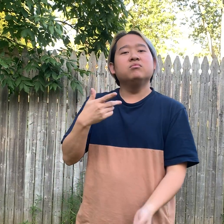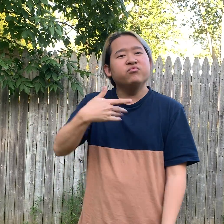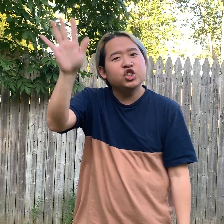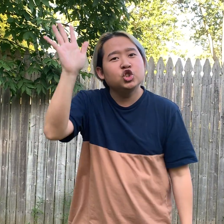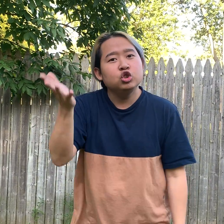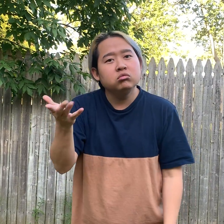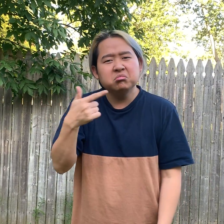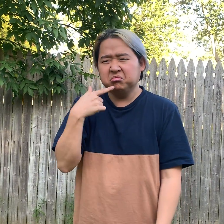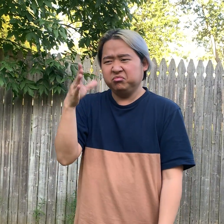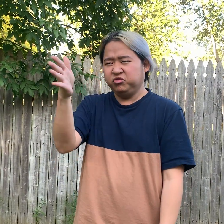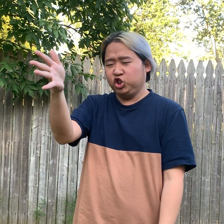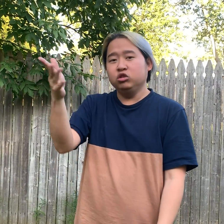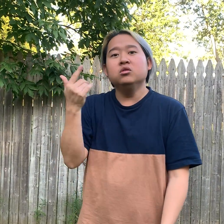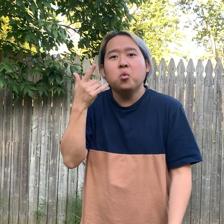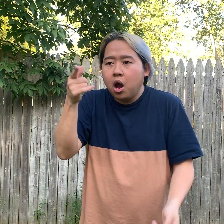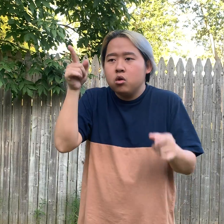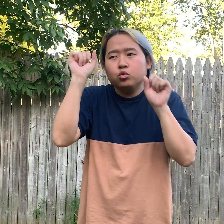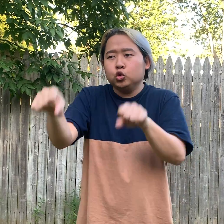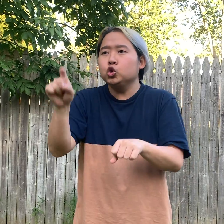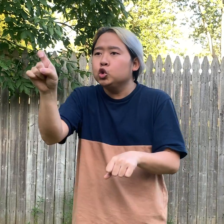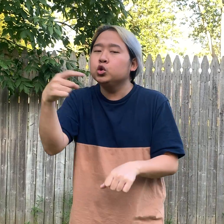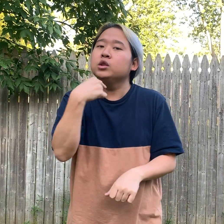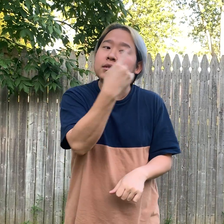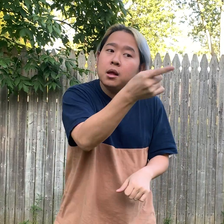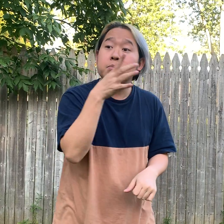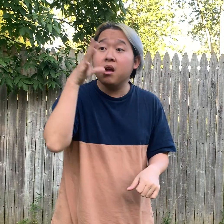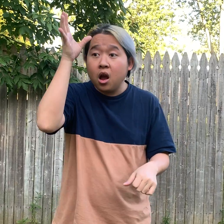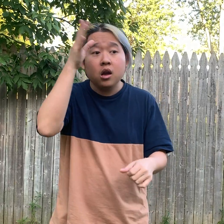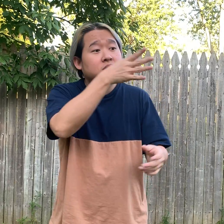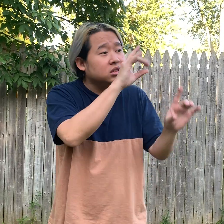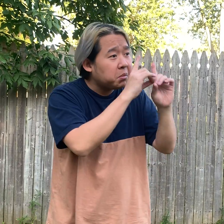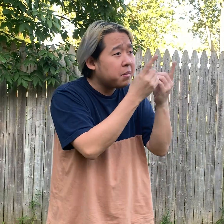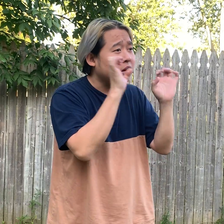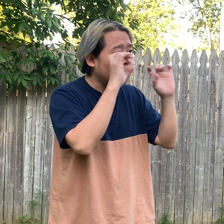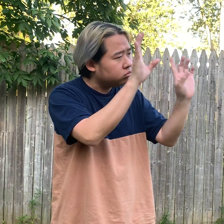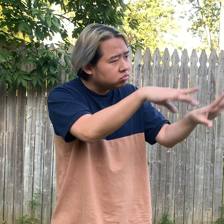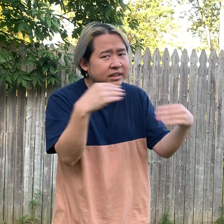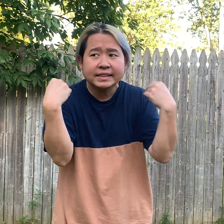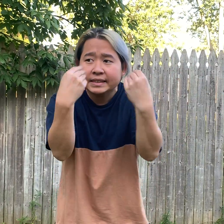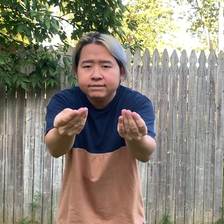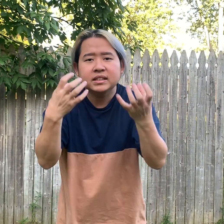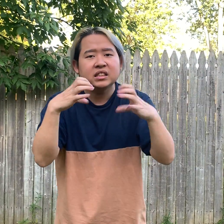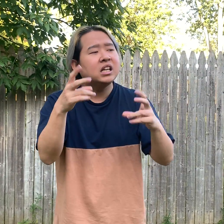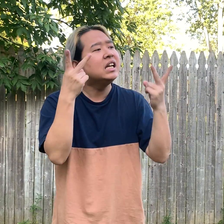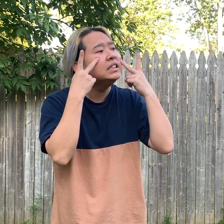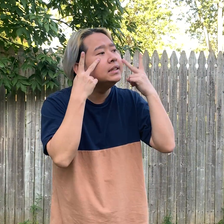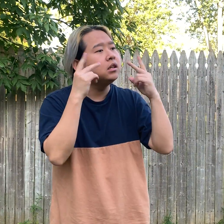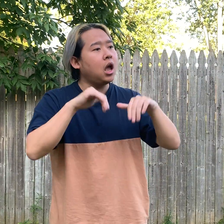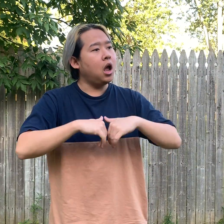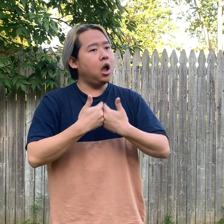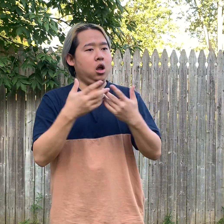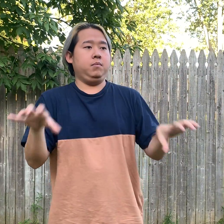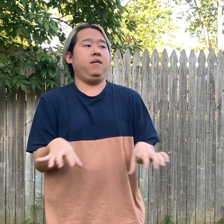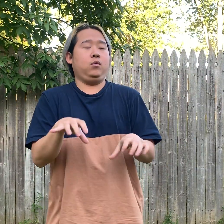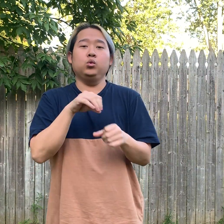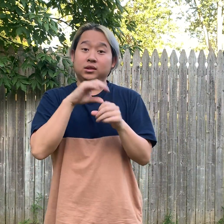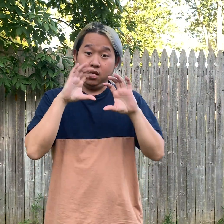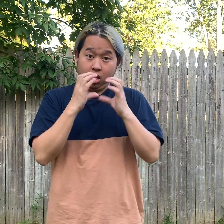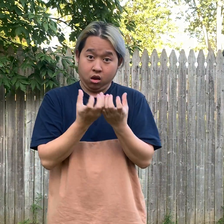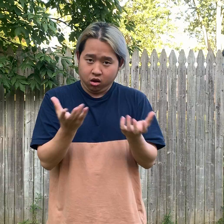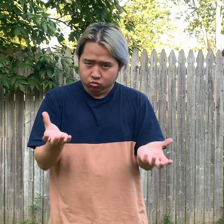"You should tell your parents and the education department to give you a chance!"